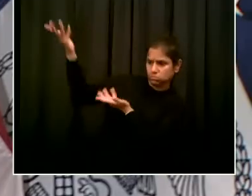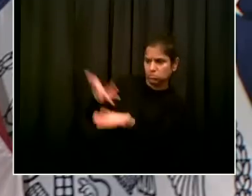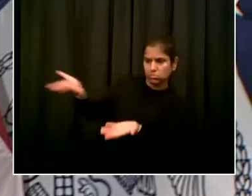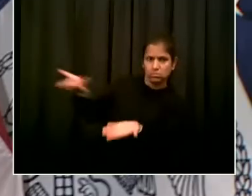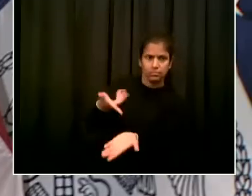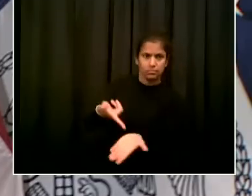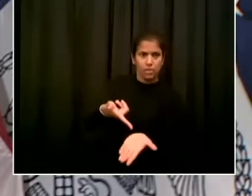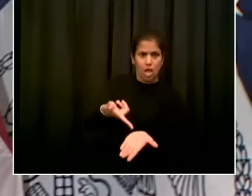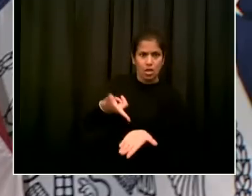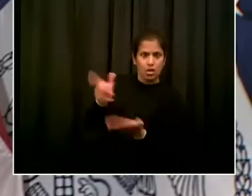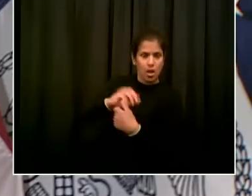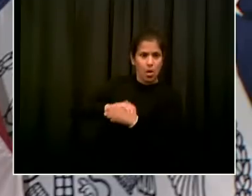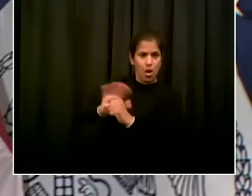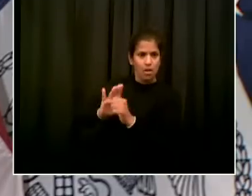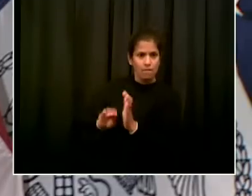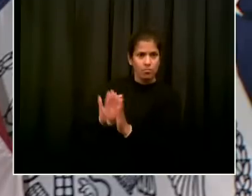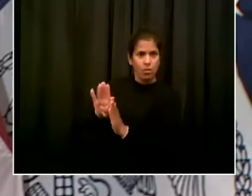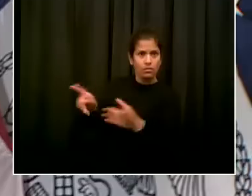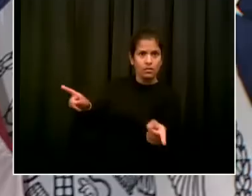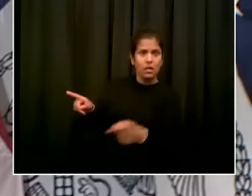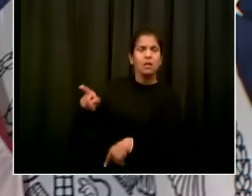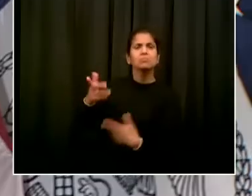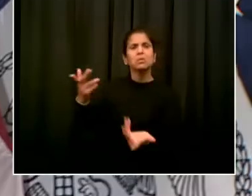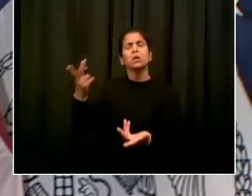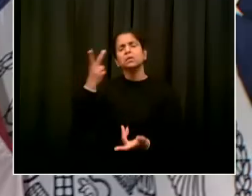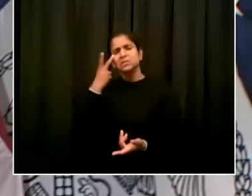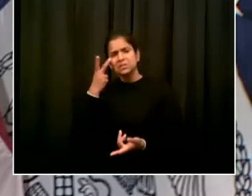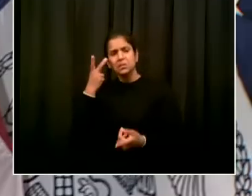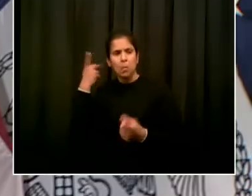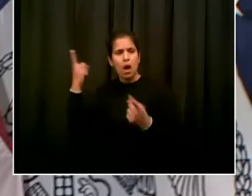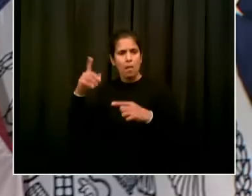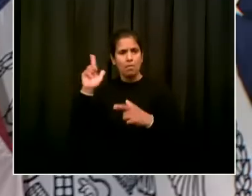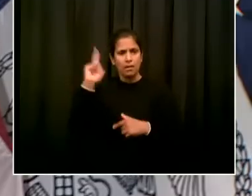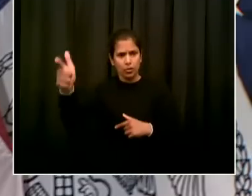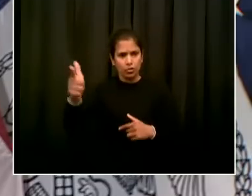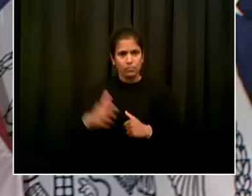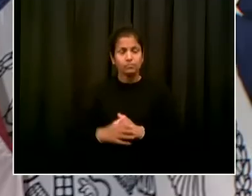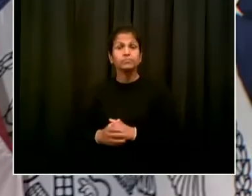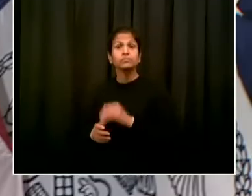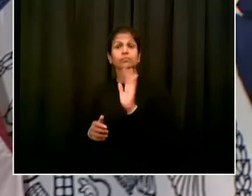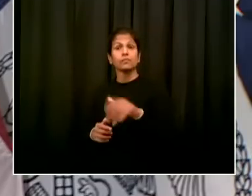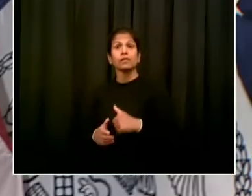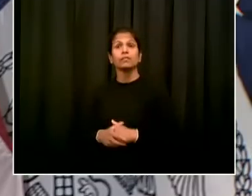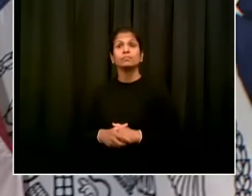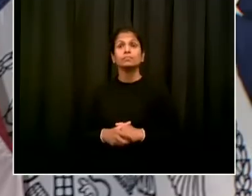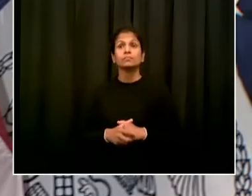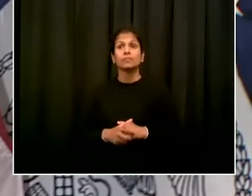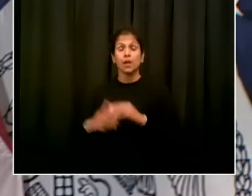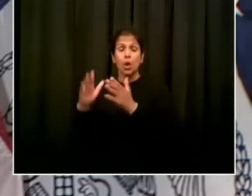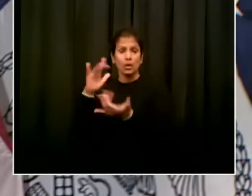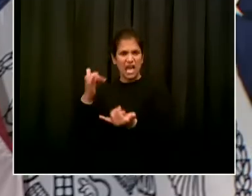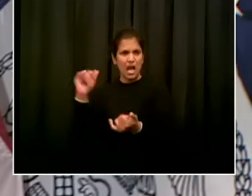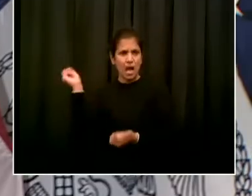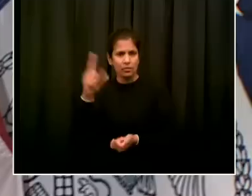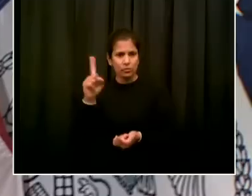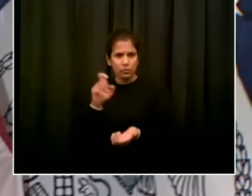ANECDOTALLY FROM PARENTS THAT THE BACK TO SCHOOL HAS BEEN QUITE